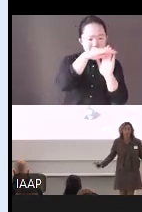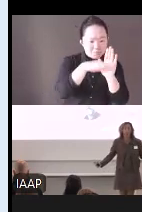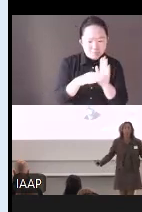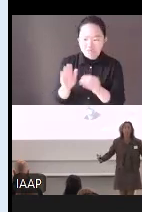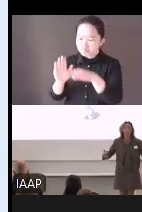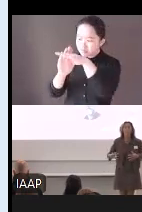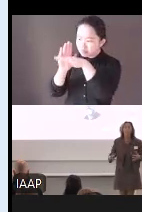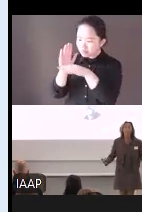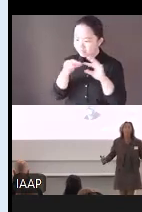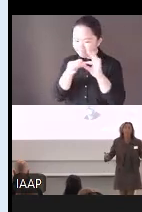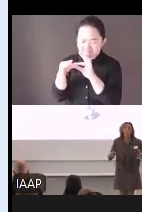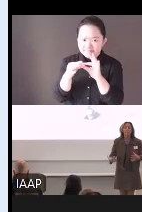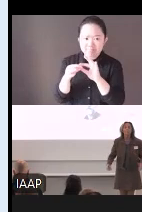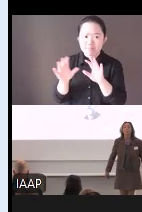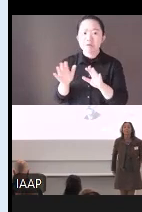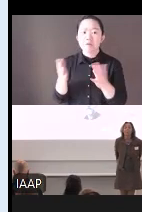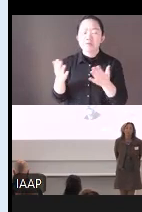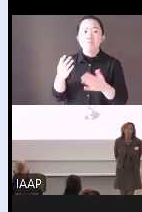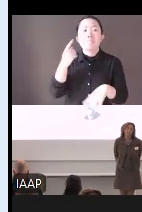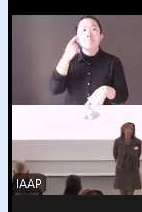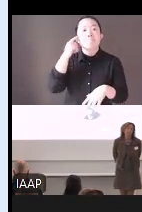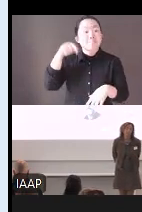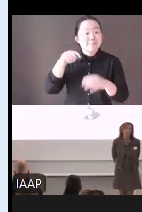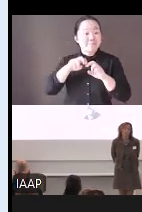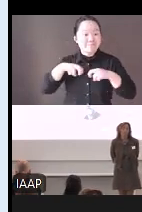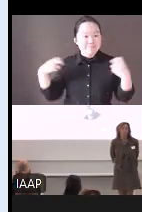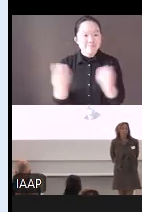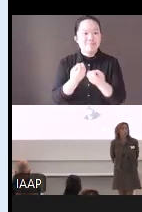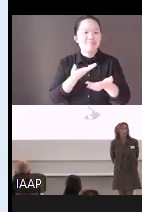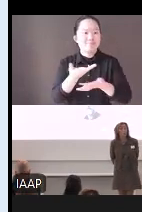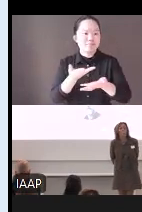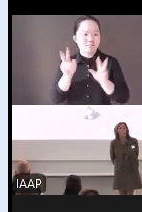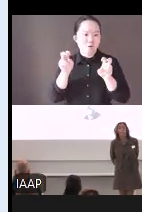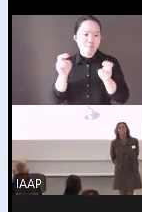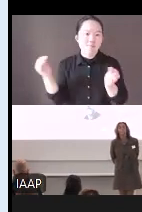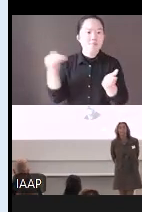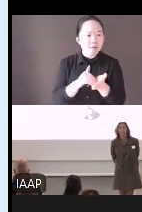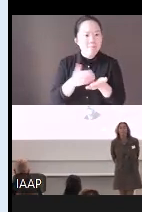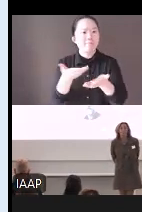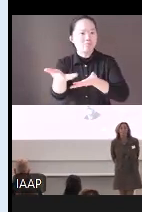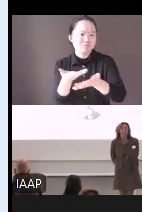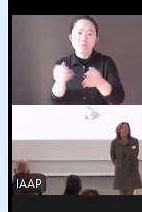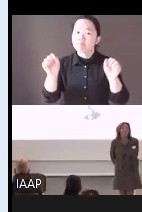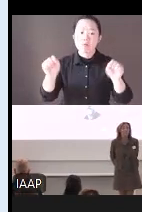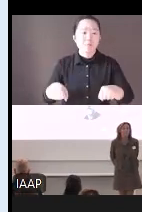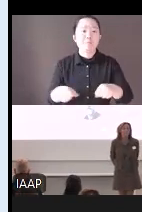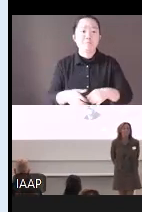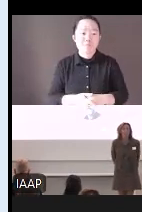have all stakeholders around the table and have discussions around this. So we had one of those workshops yesterday, and we will present the result